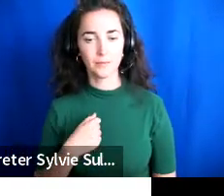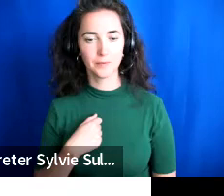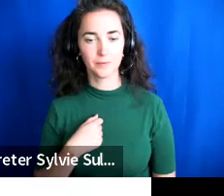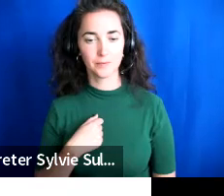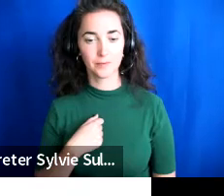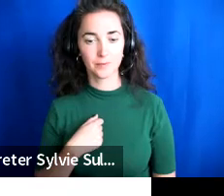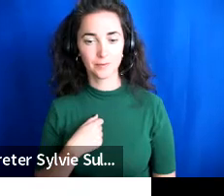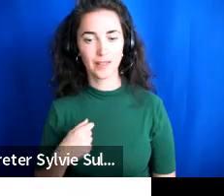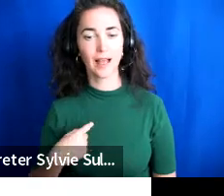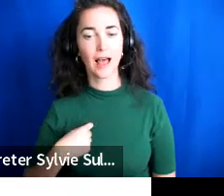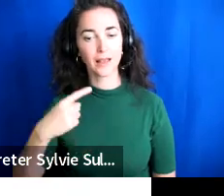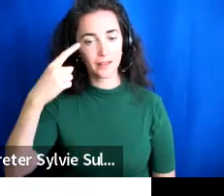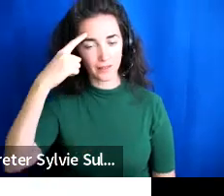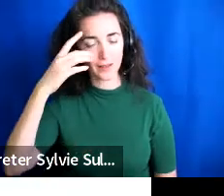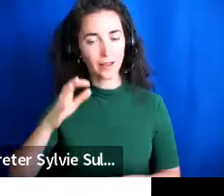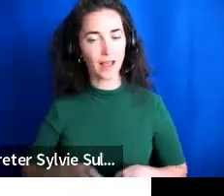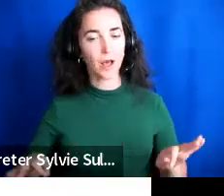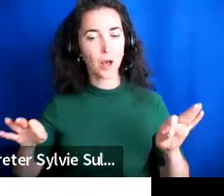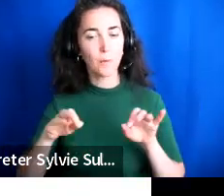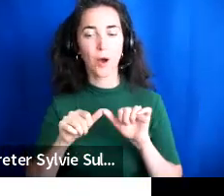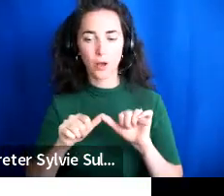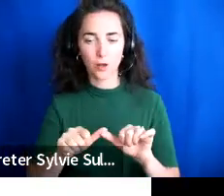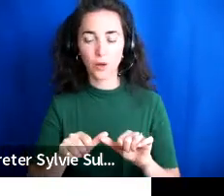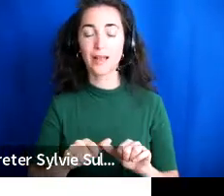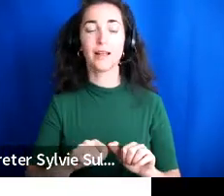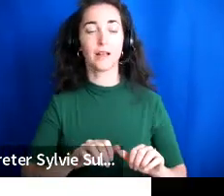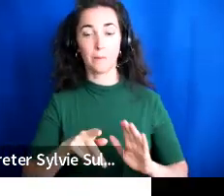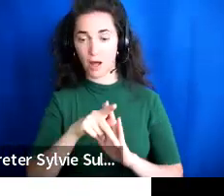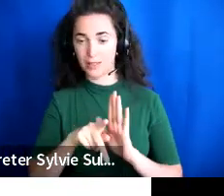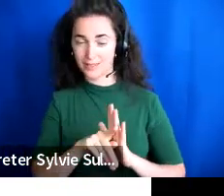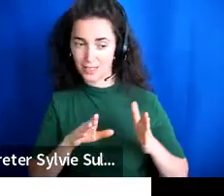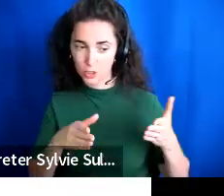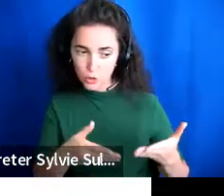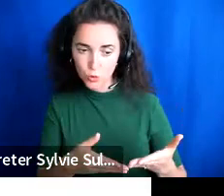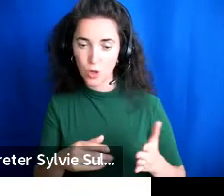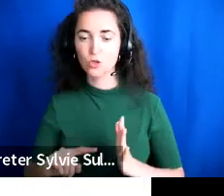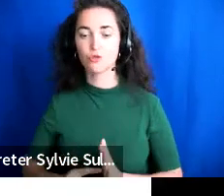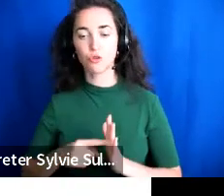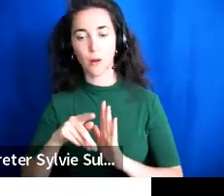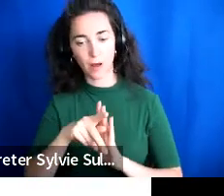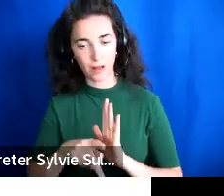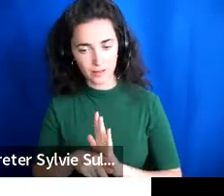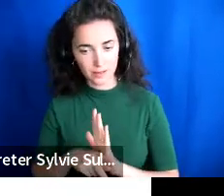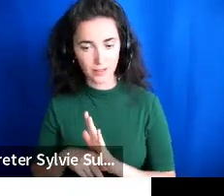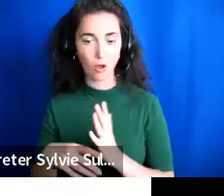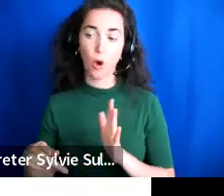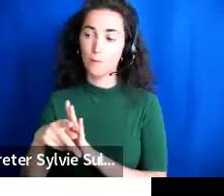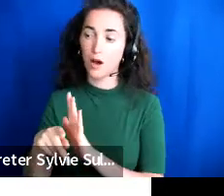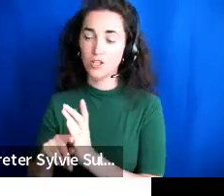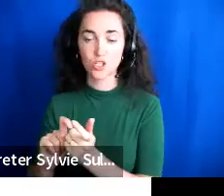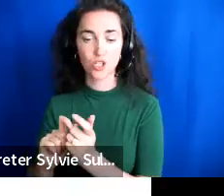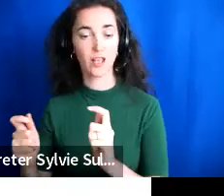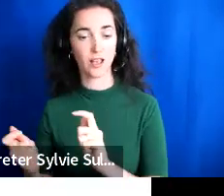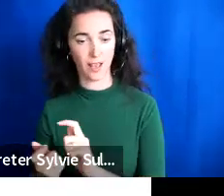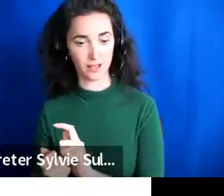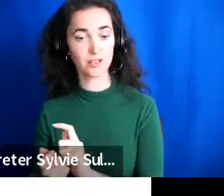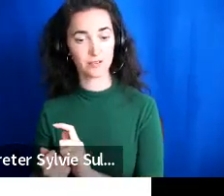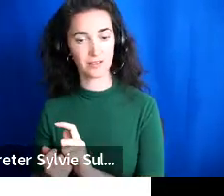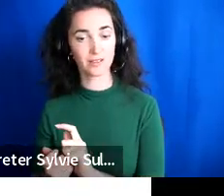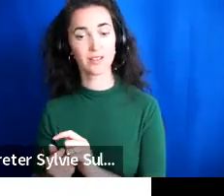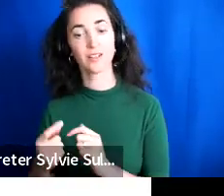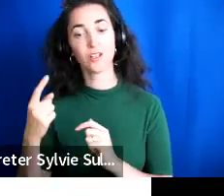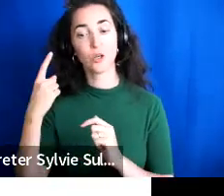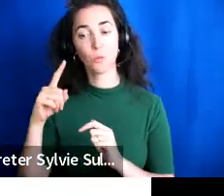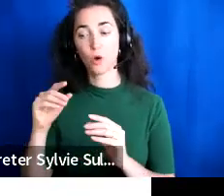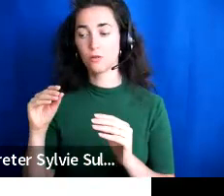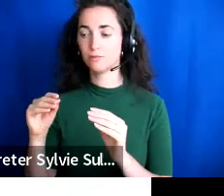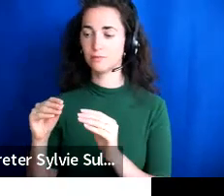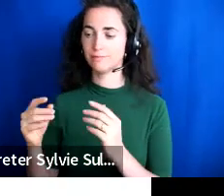Do you think initiating policies or changing current policies to their mobility family?